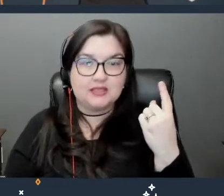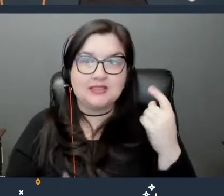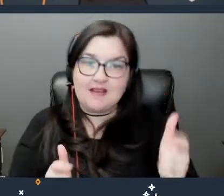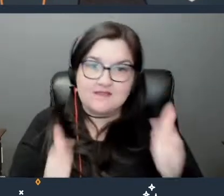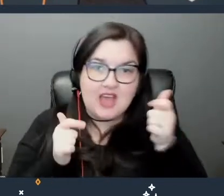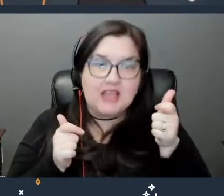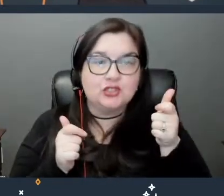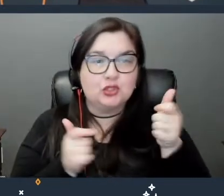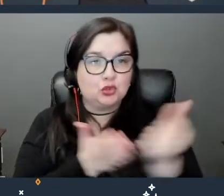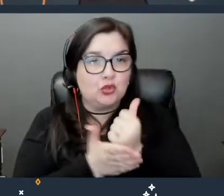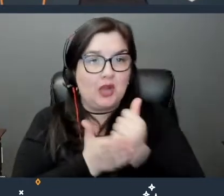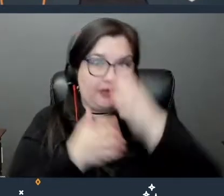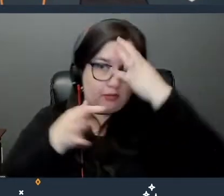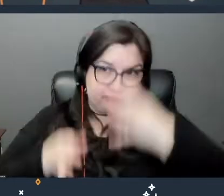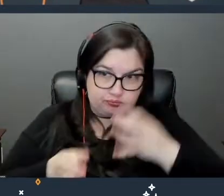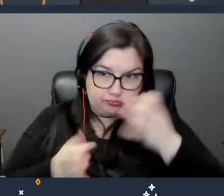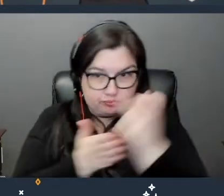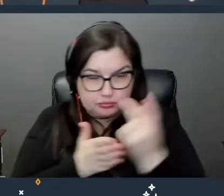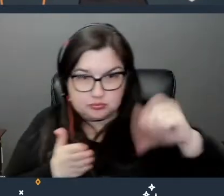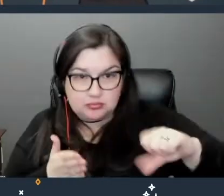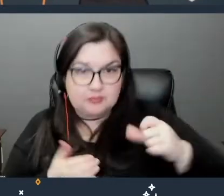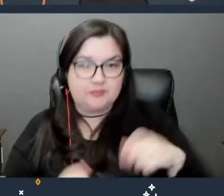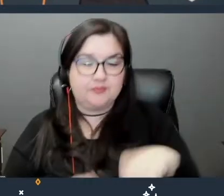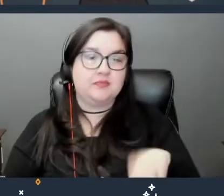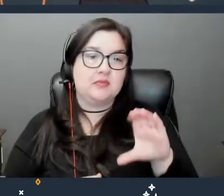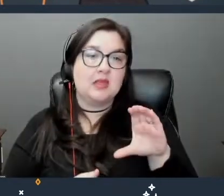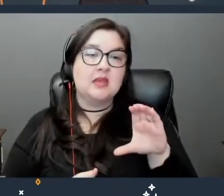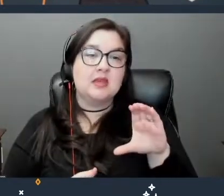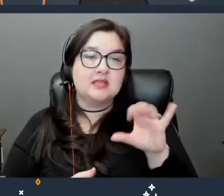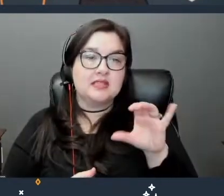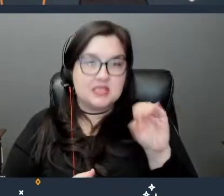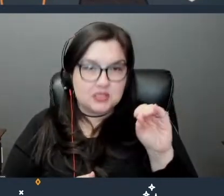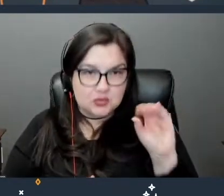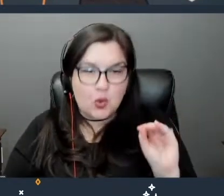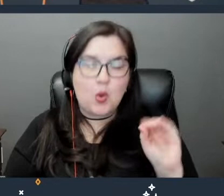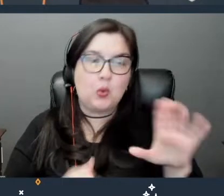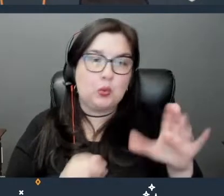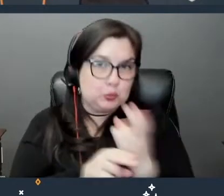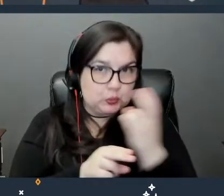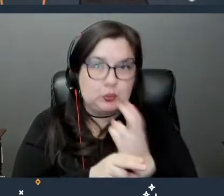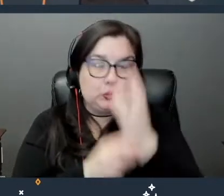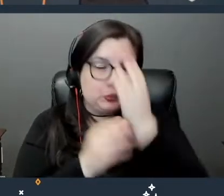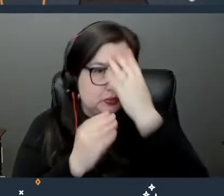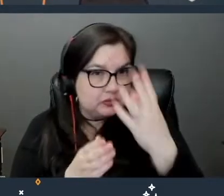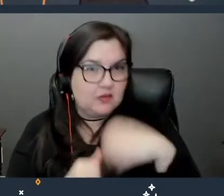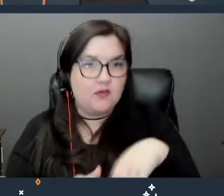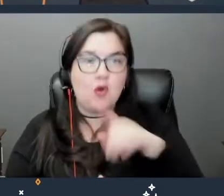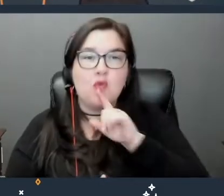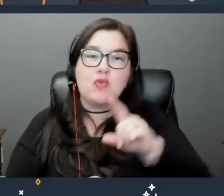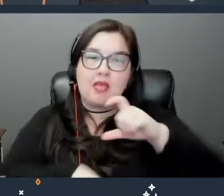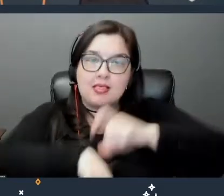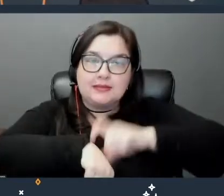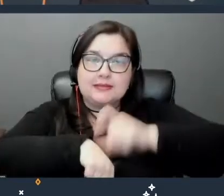manufacturing companies like Cisco or Georgia Pacific use their data lake for realtime analytics to optimize predictive maintenance